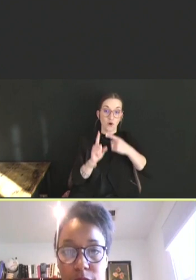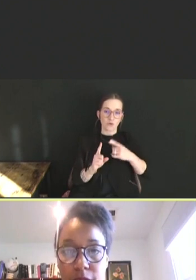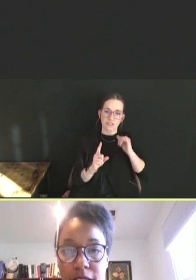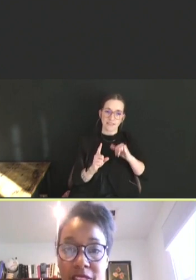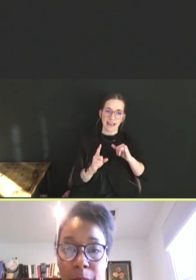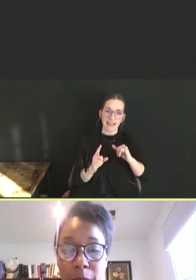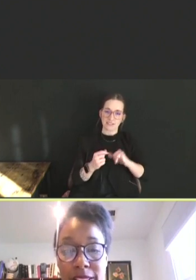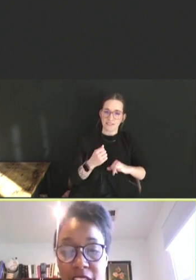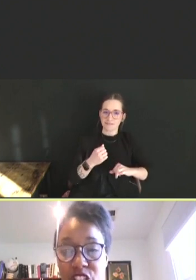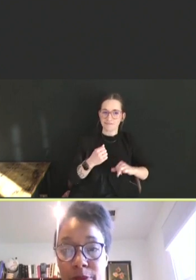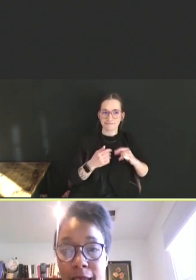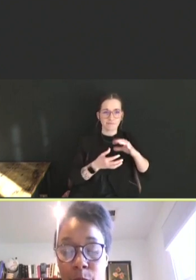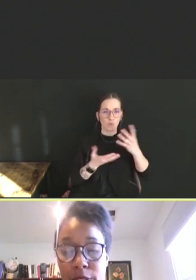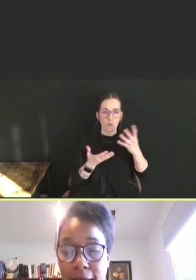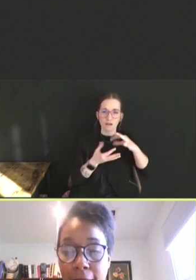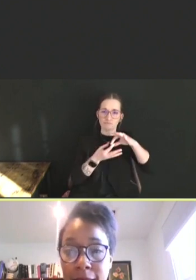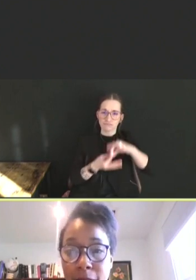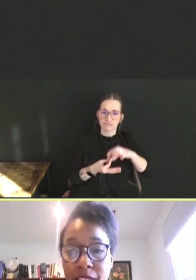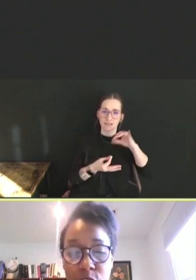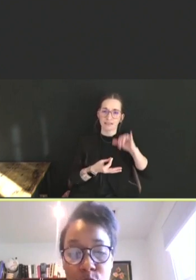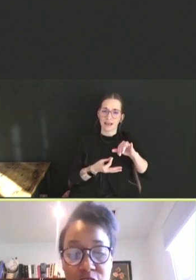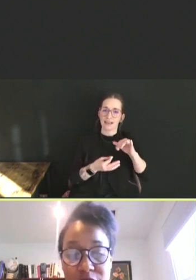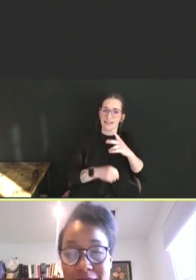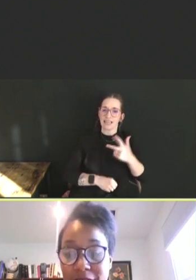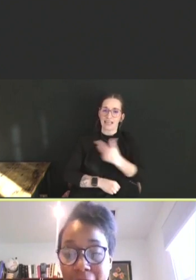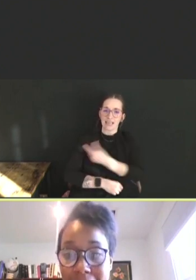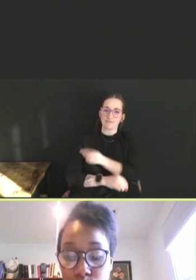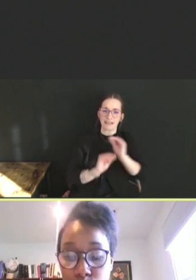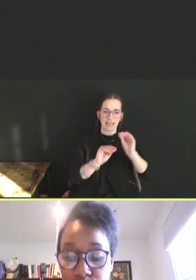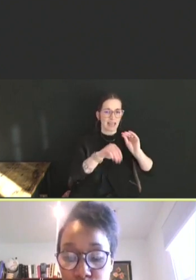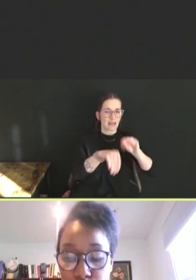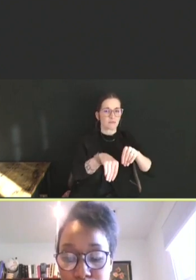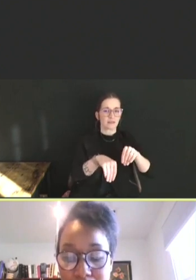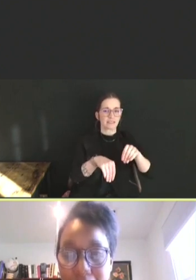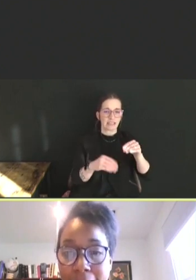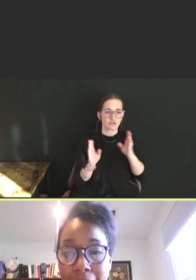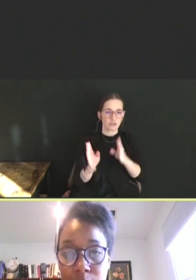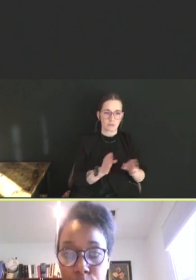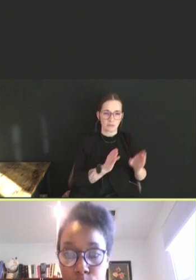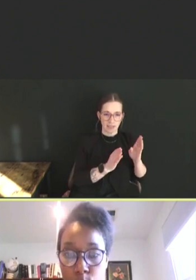The implementation plan was guided by the interagency Vaccine Working Group and inform